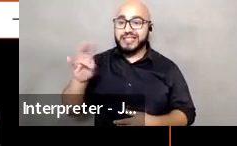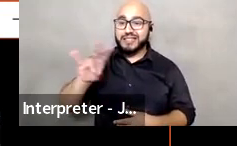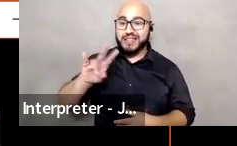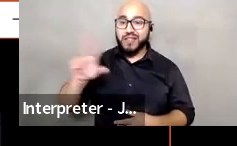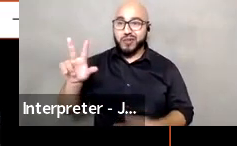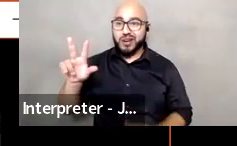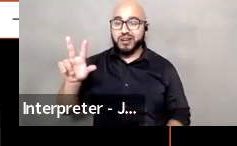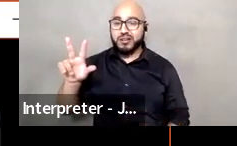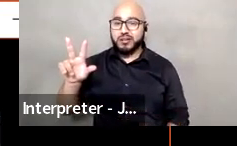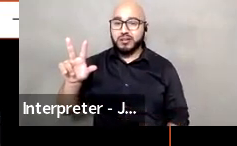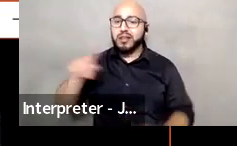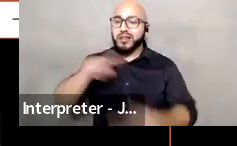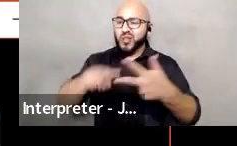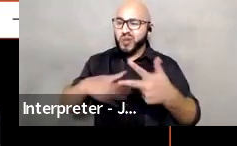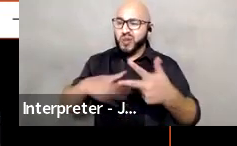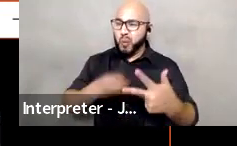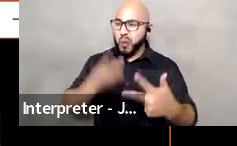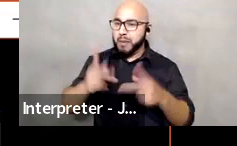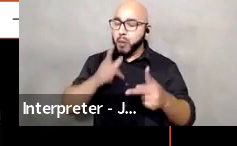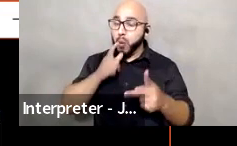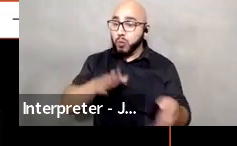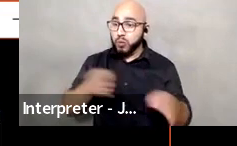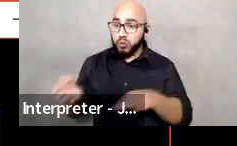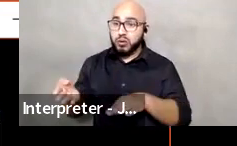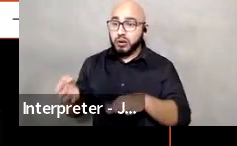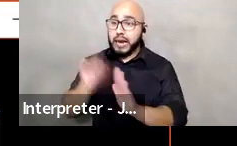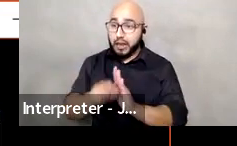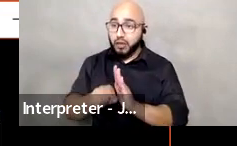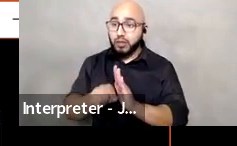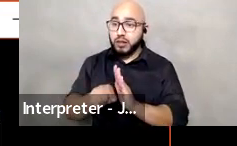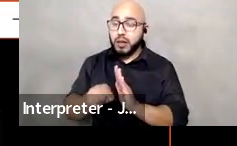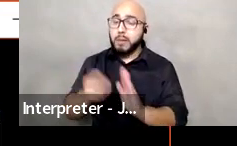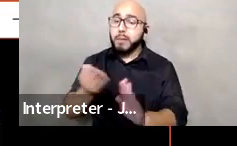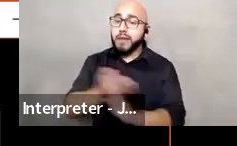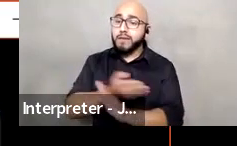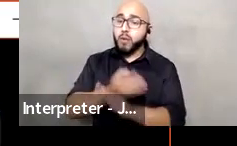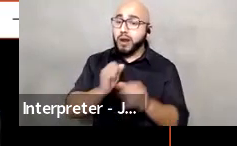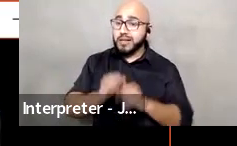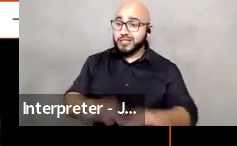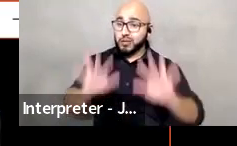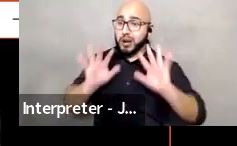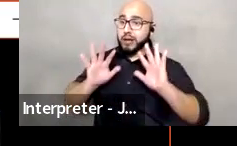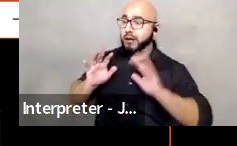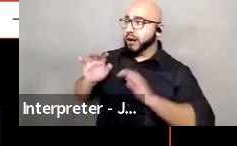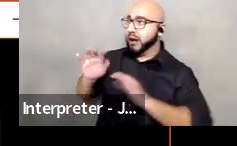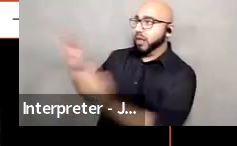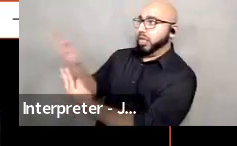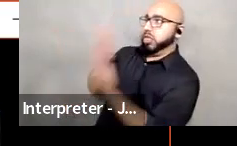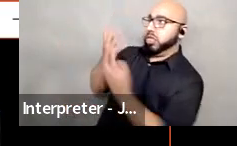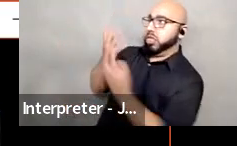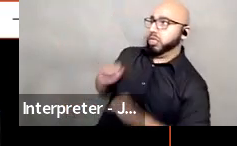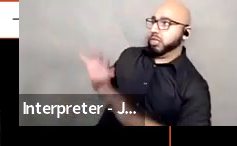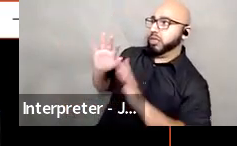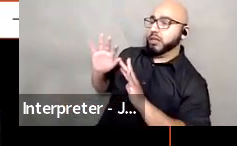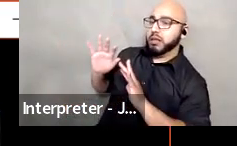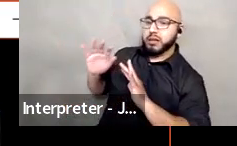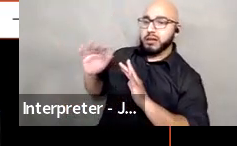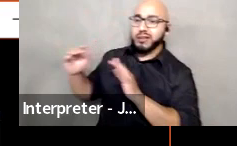The three white. People who were killed. Before the surrender, the three white people who were. Killed in the kind of melee that happened